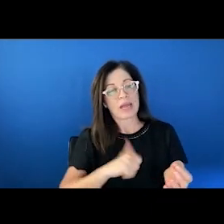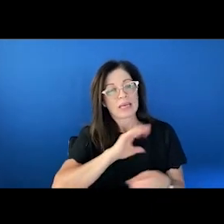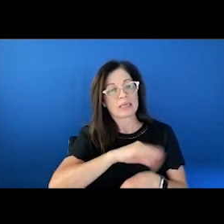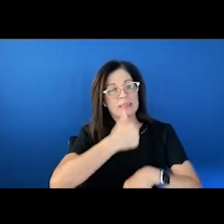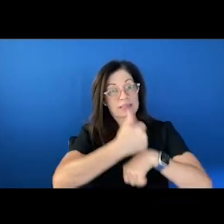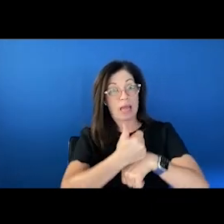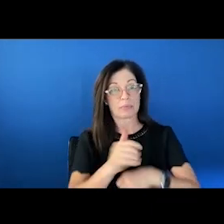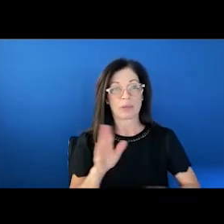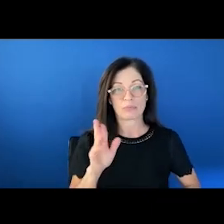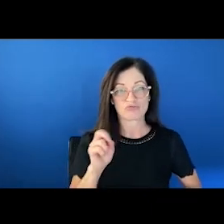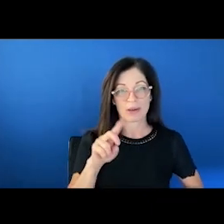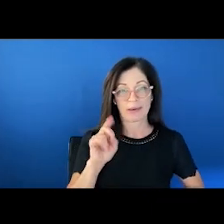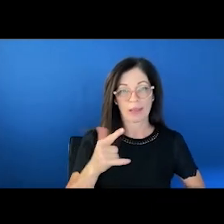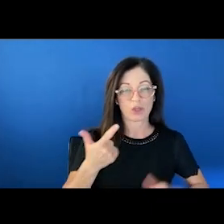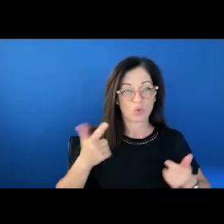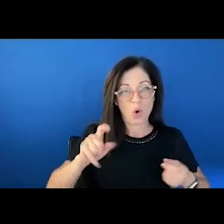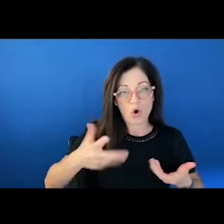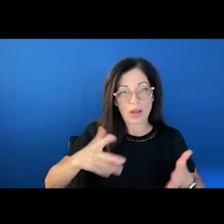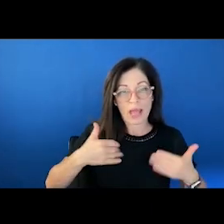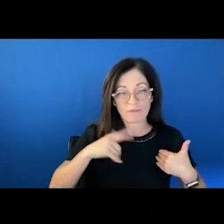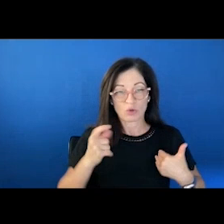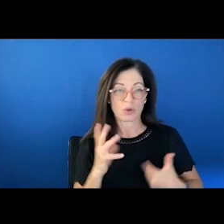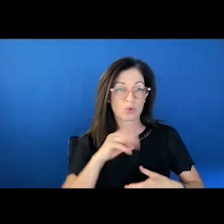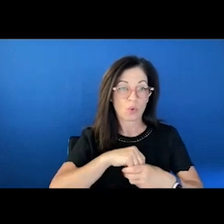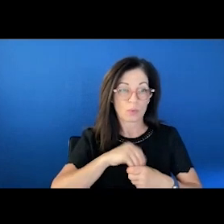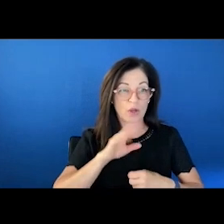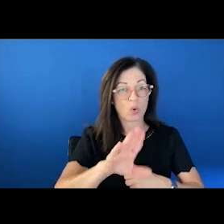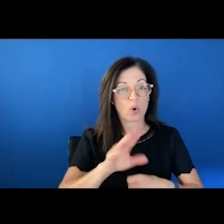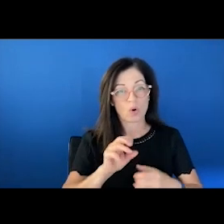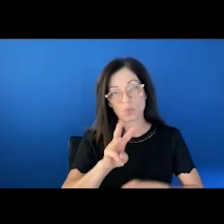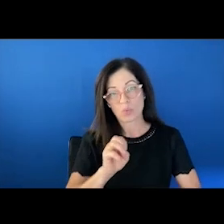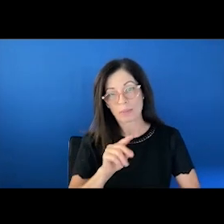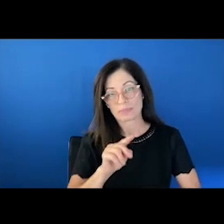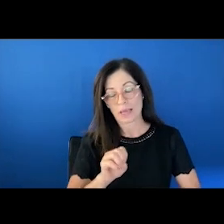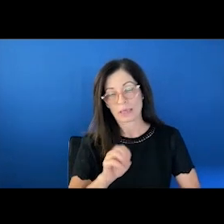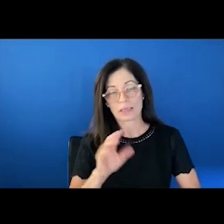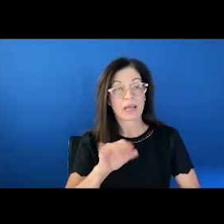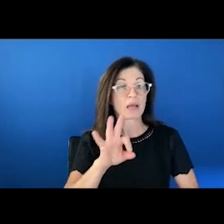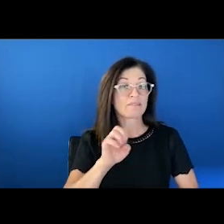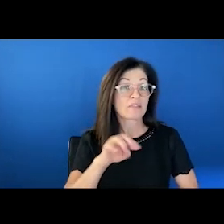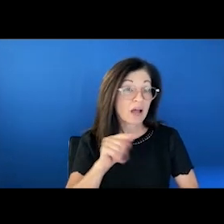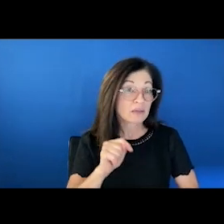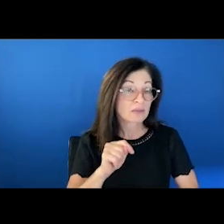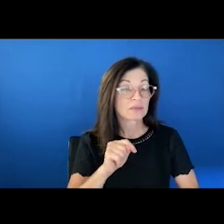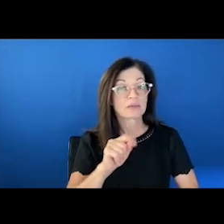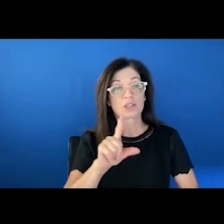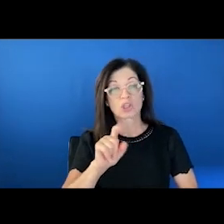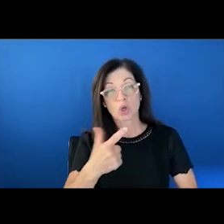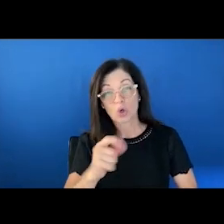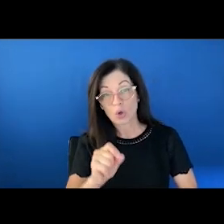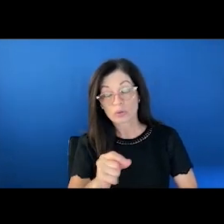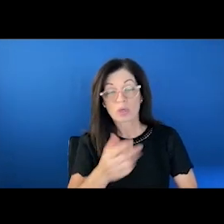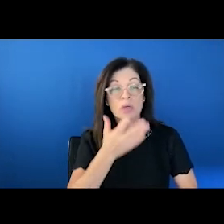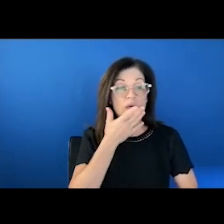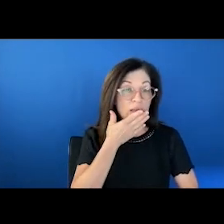incorporate into your project (fonts, logos, colors, style rules, etc.)